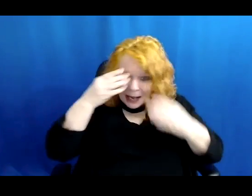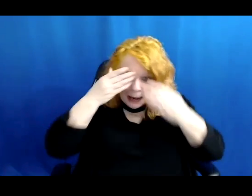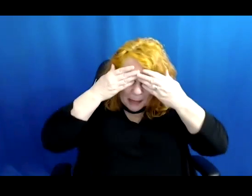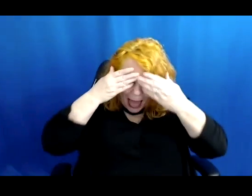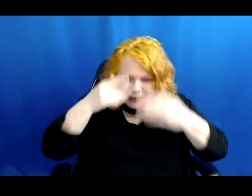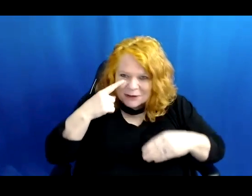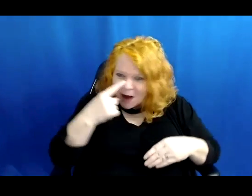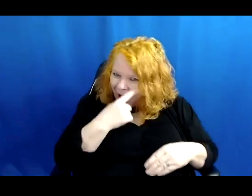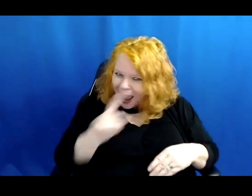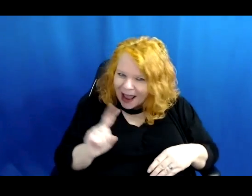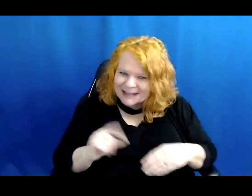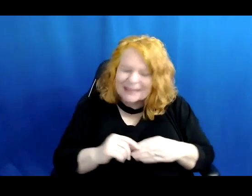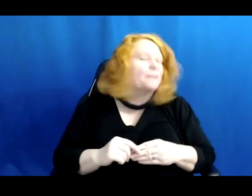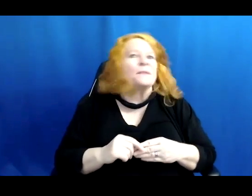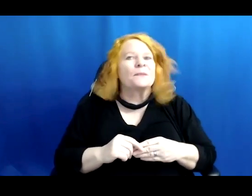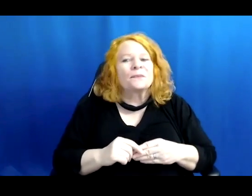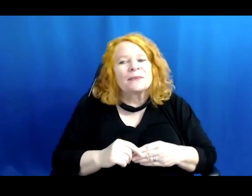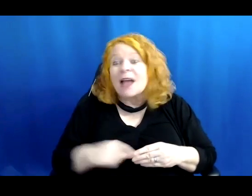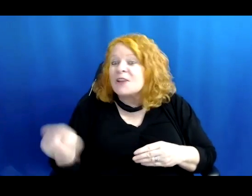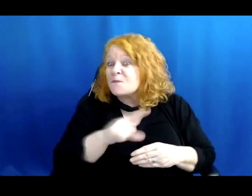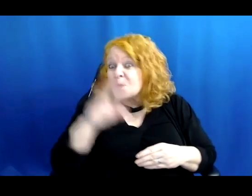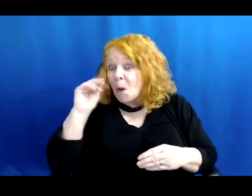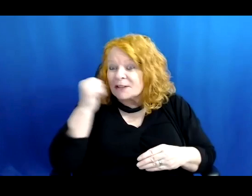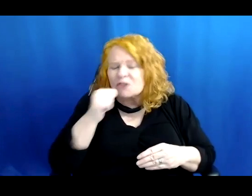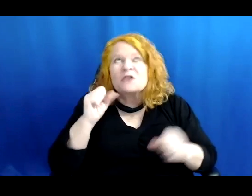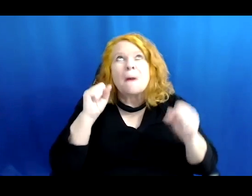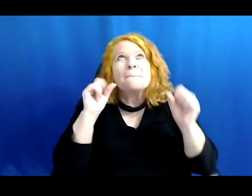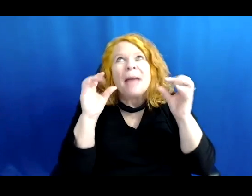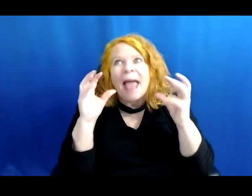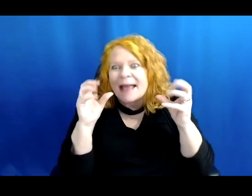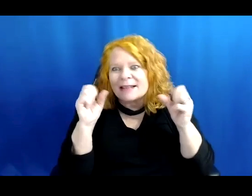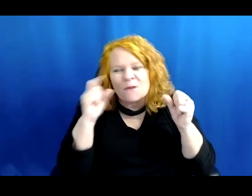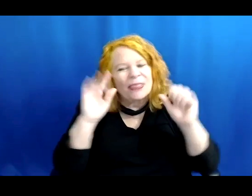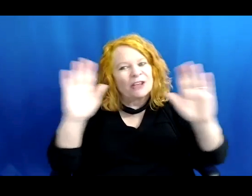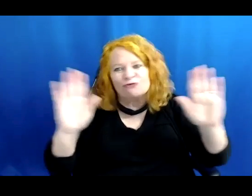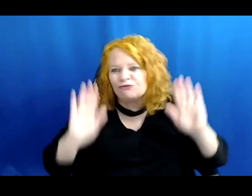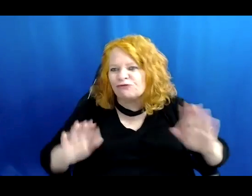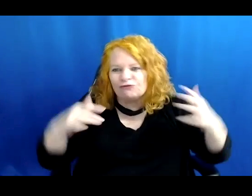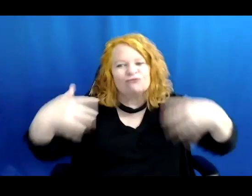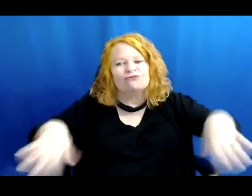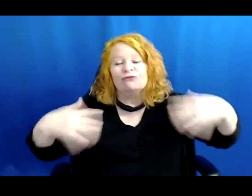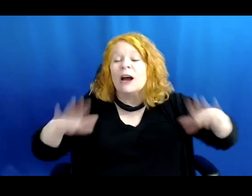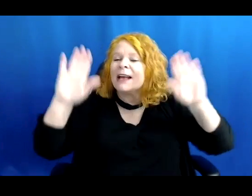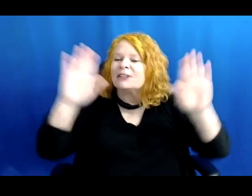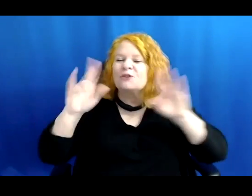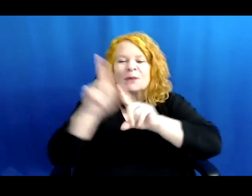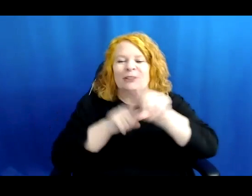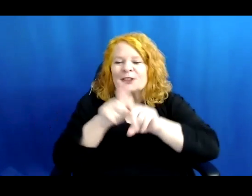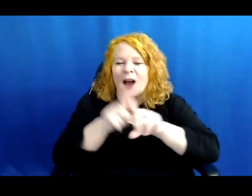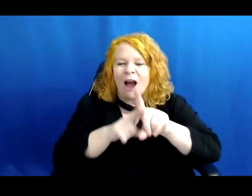Boys and girls, we think you are amazing. We think you are incredible. We think that you are super stars. >> “We really do, Gwyn.”